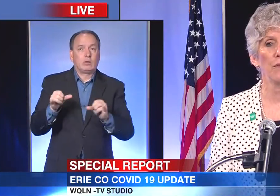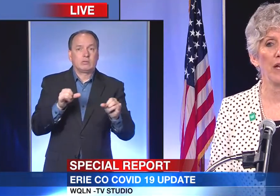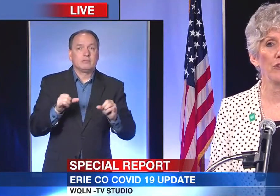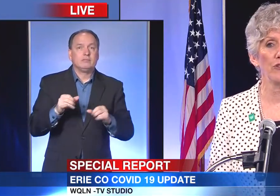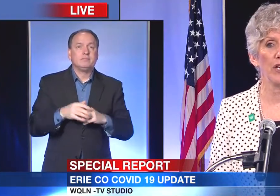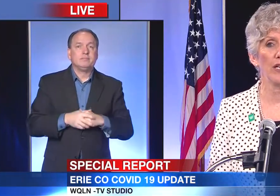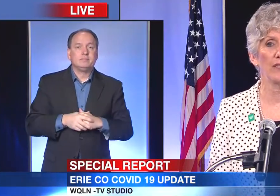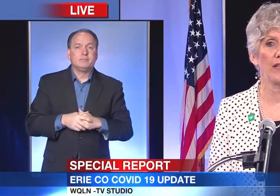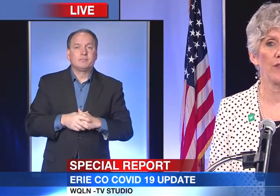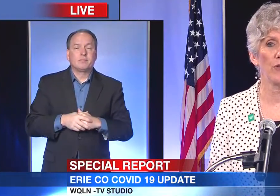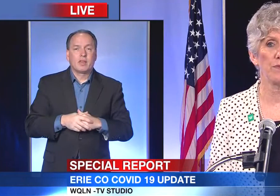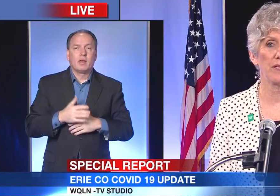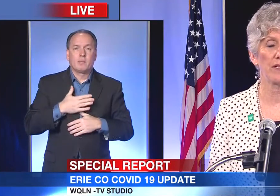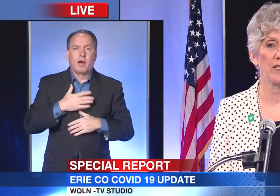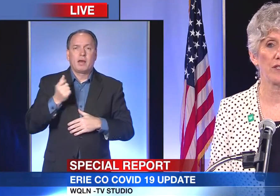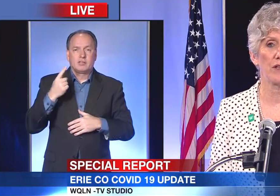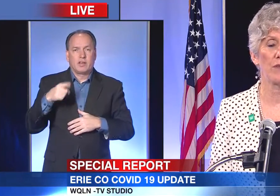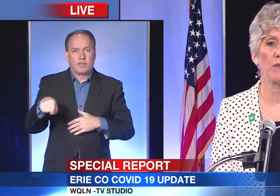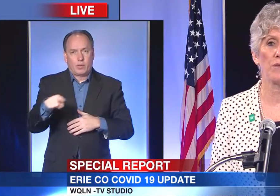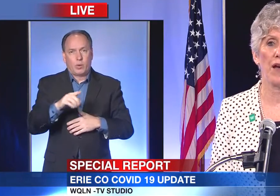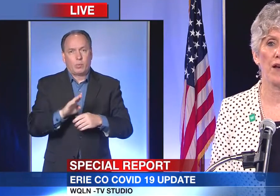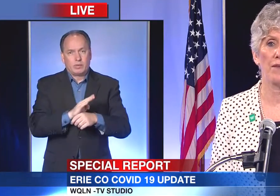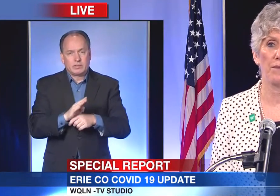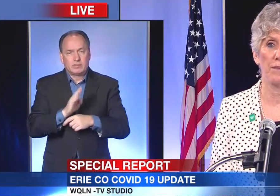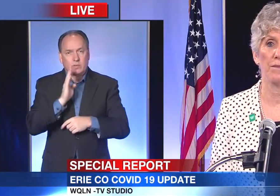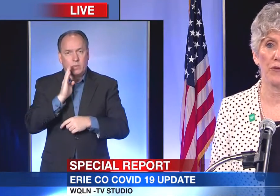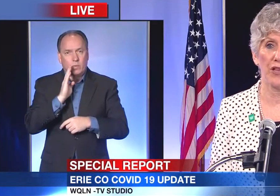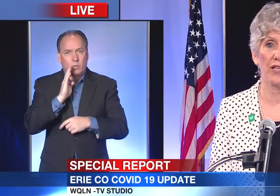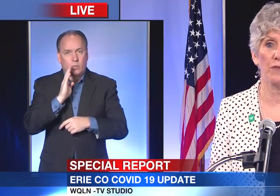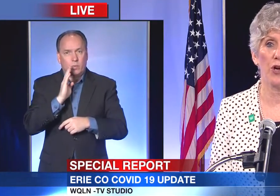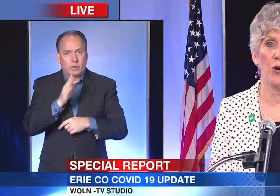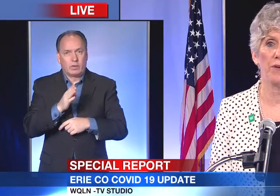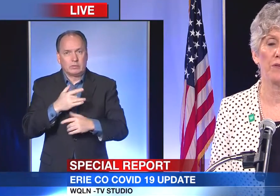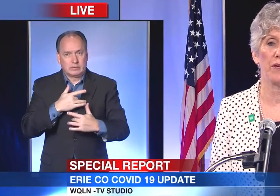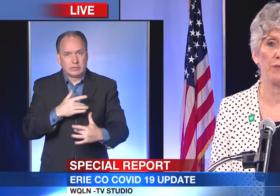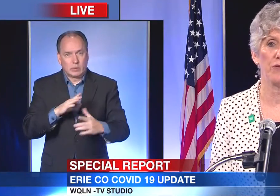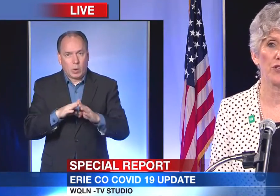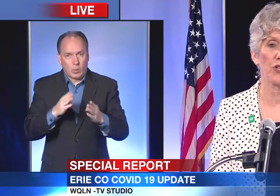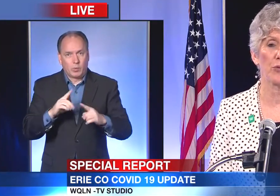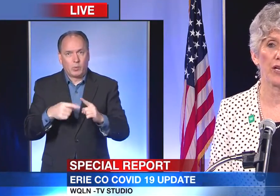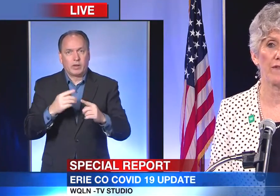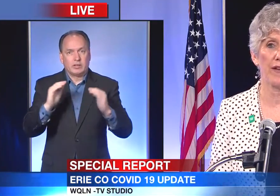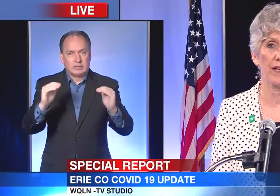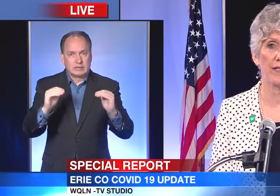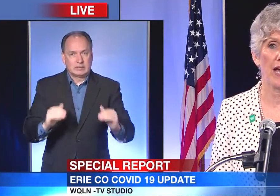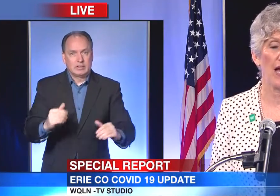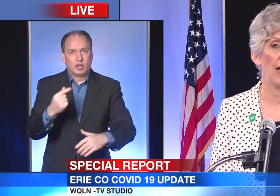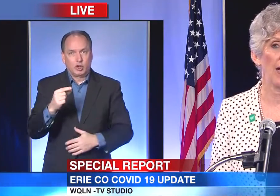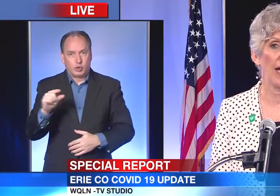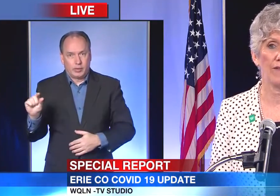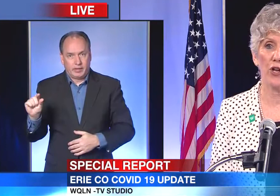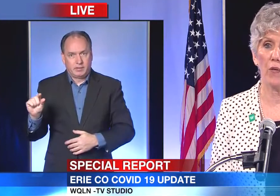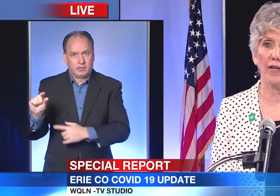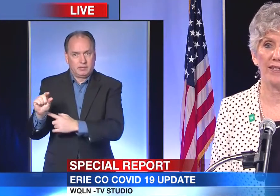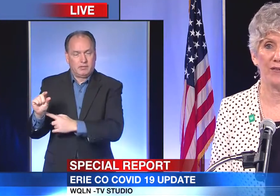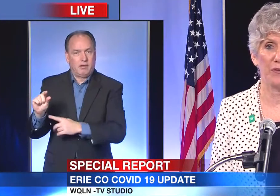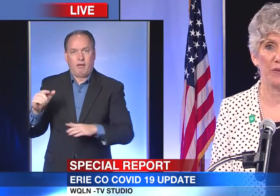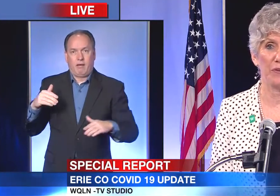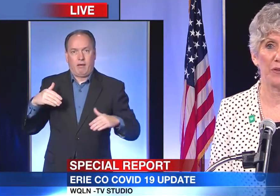OWNERS, AND IS THERE ANY WORD WHEN THEY MIGHT BE ABLE TO REOPEN LIKE SO MANY OF THE BUSINESSES AROUND THEM? MY UNDERSTANDING IS THAT THOSE BUSINESSES MOST LIKELY